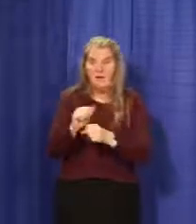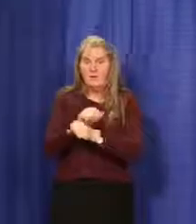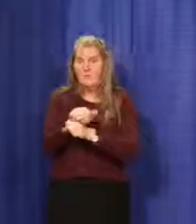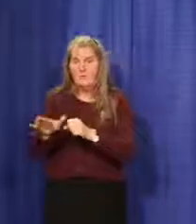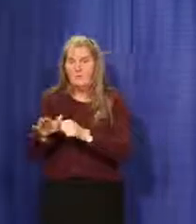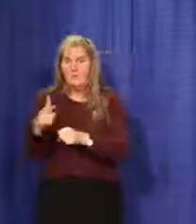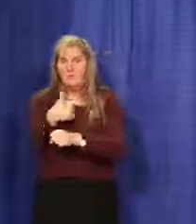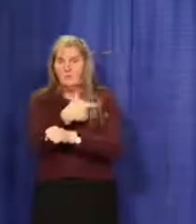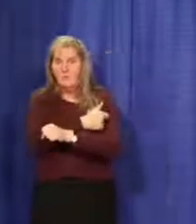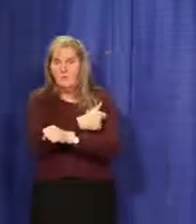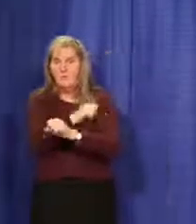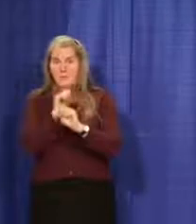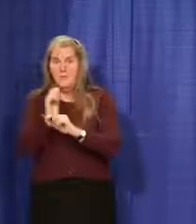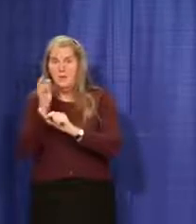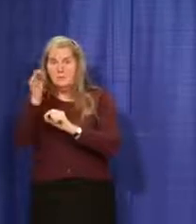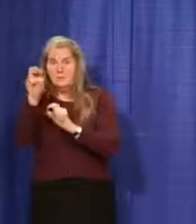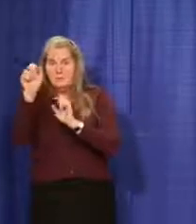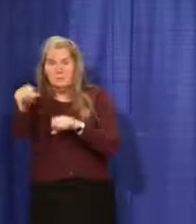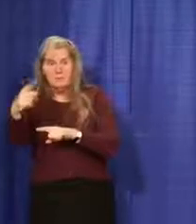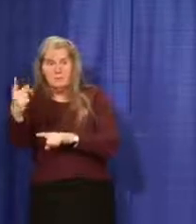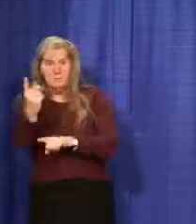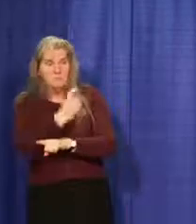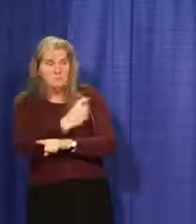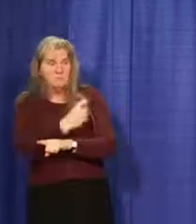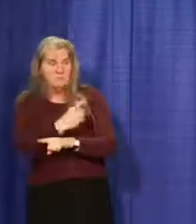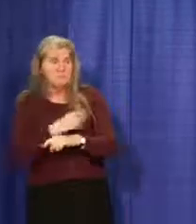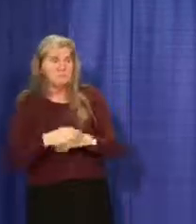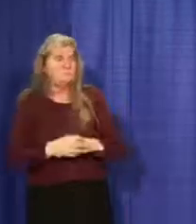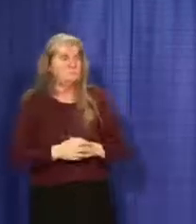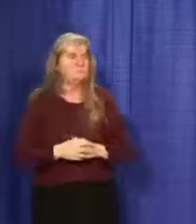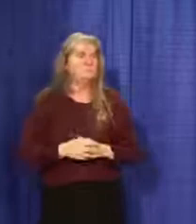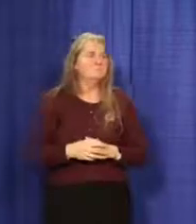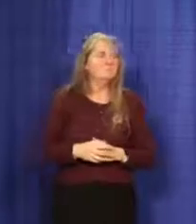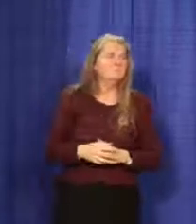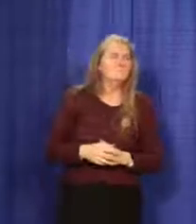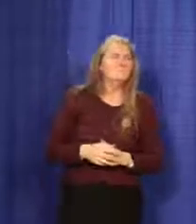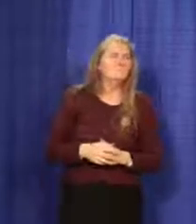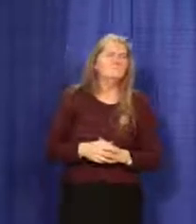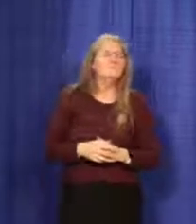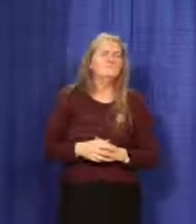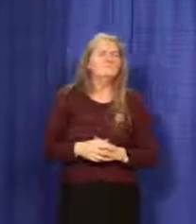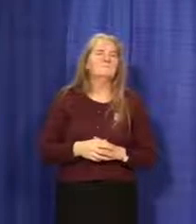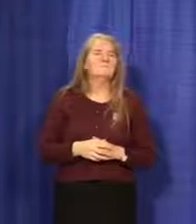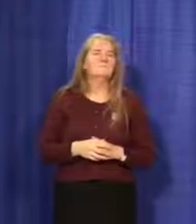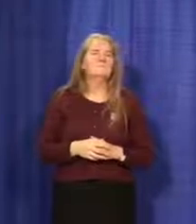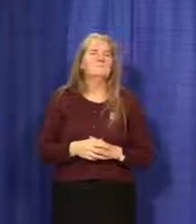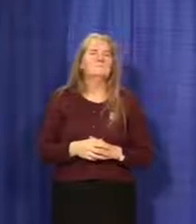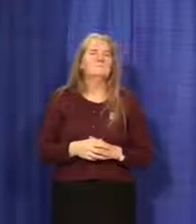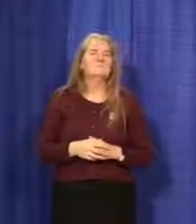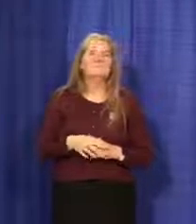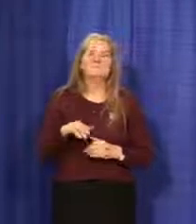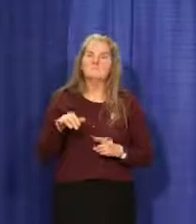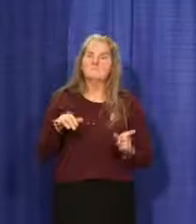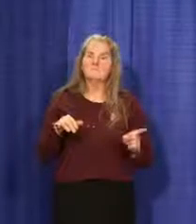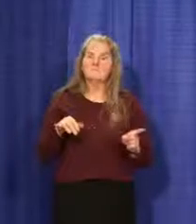COVID vaccines?